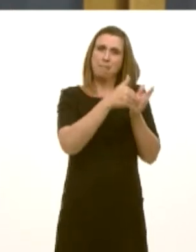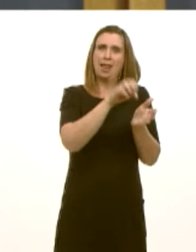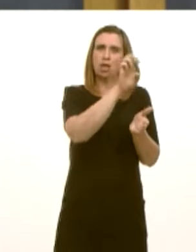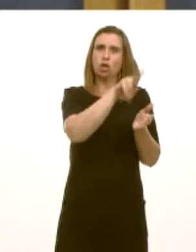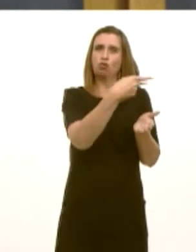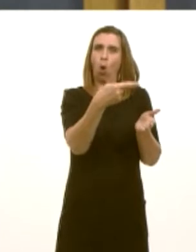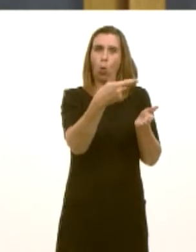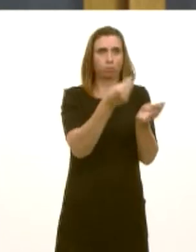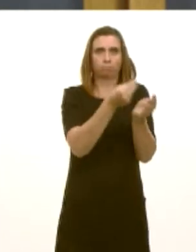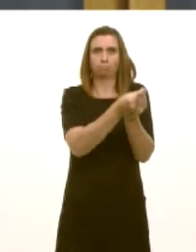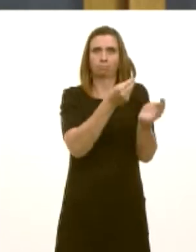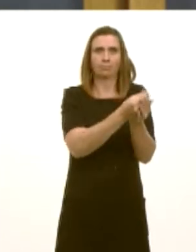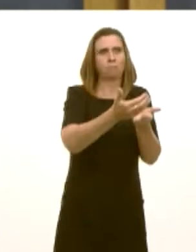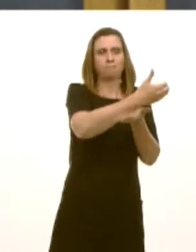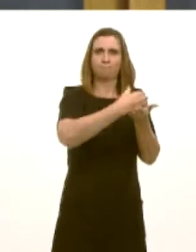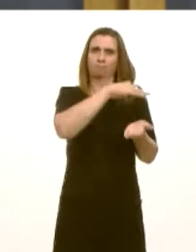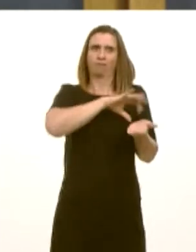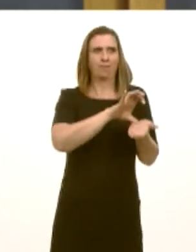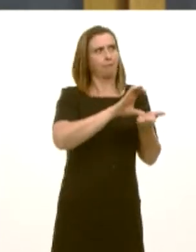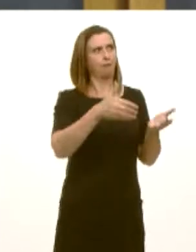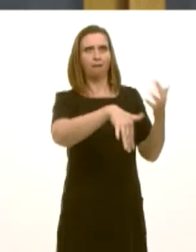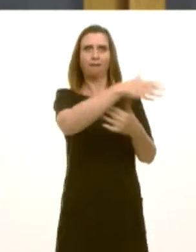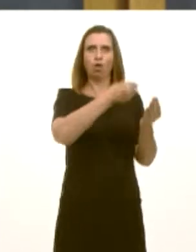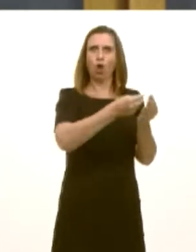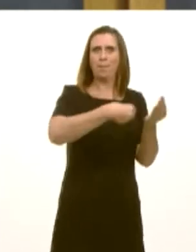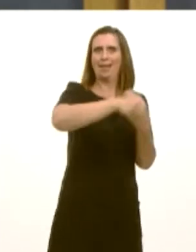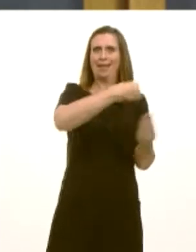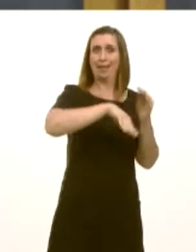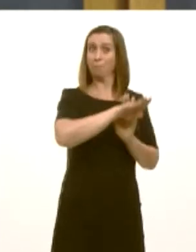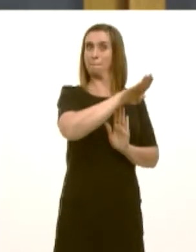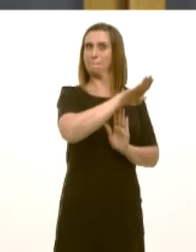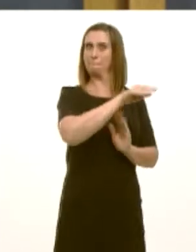I appreciate your answer that it is perhaps a little too early, but you also agree with